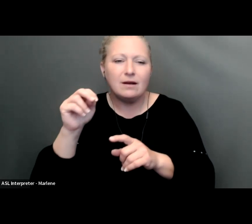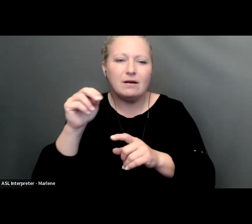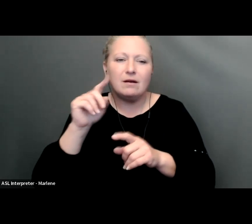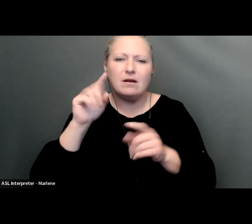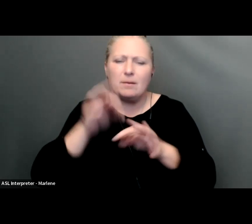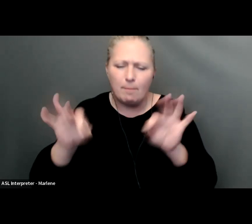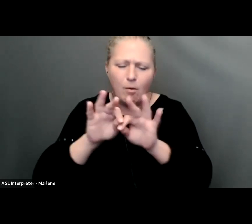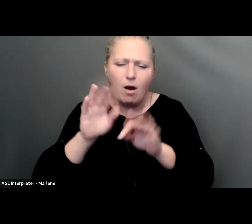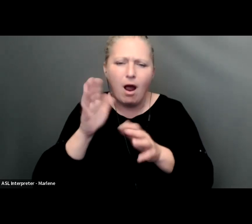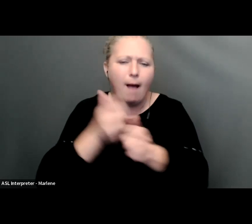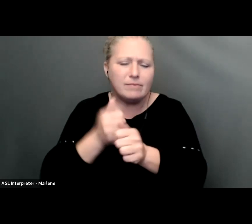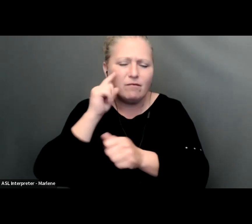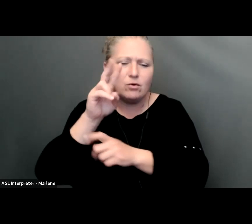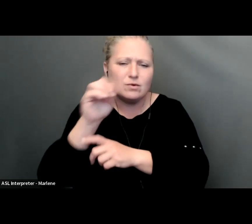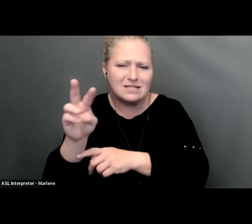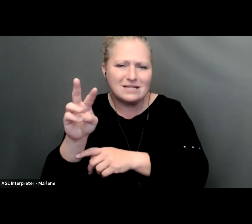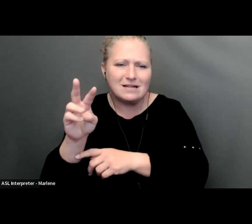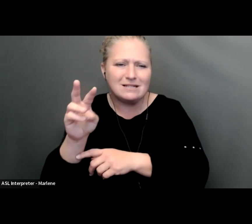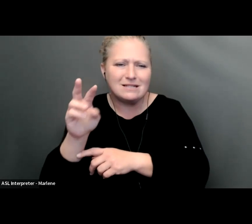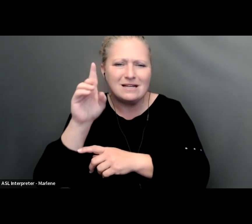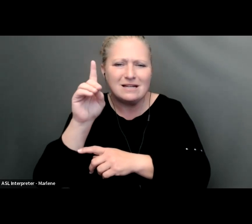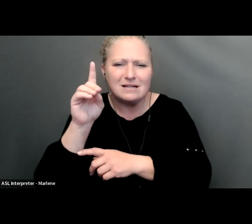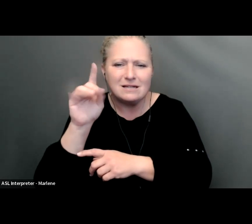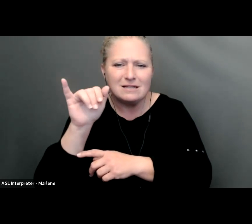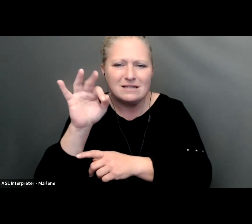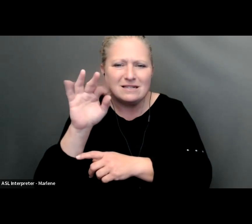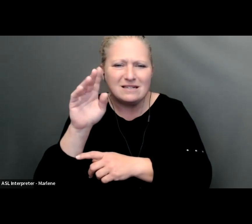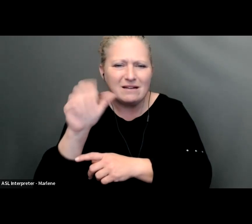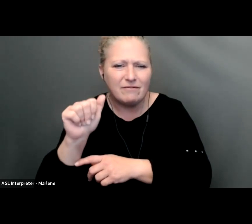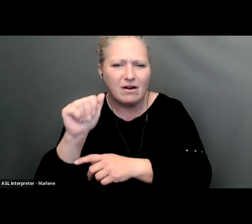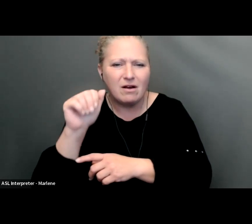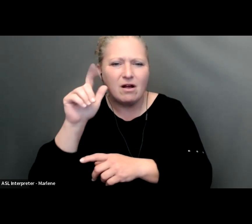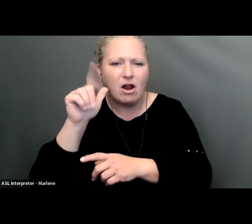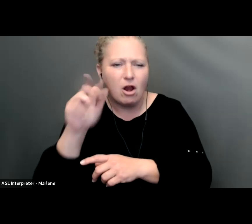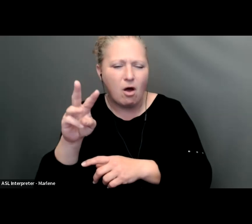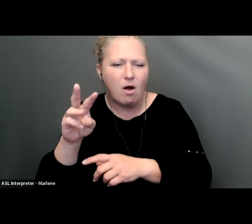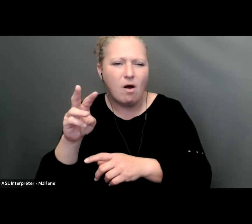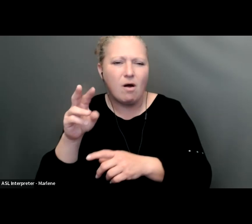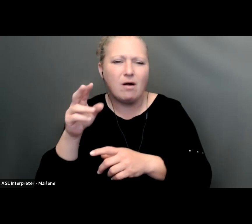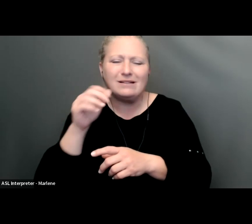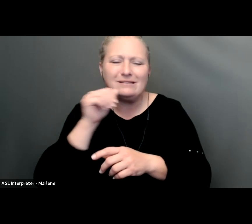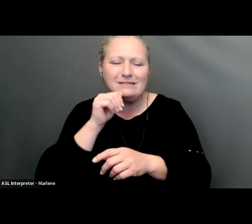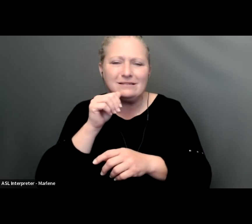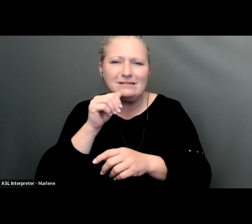to the 2006 law which was very well intentioned but it's kind of falling short of his goals of